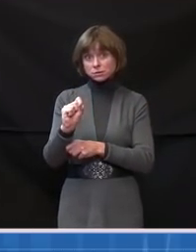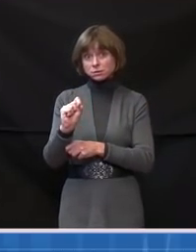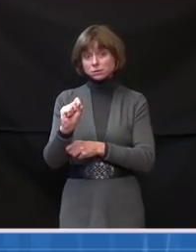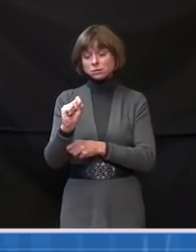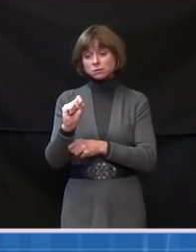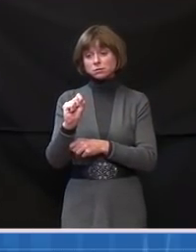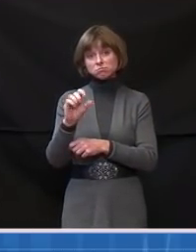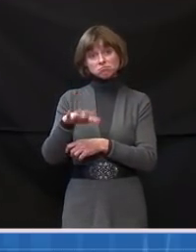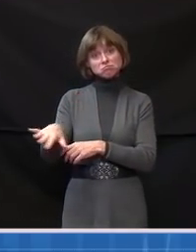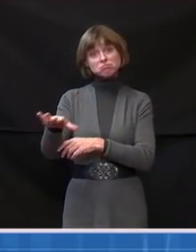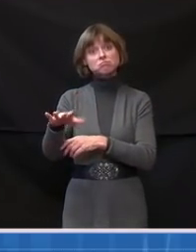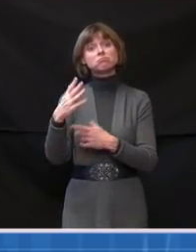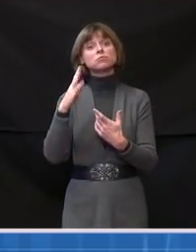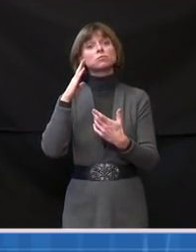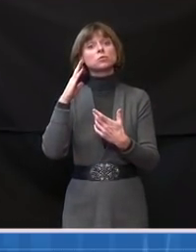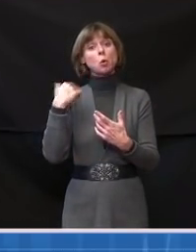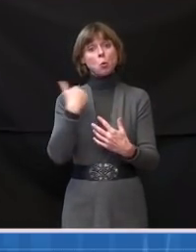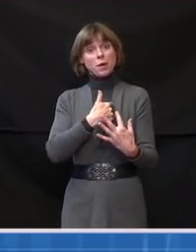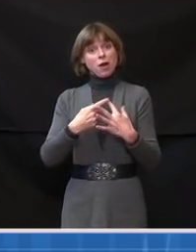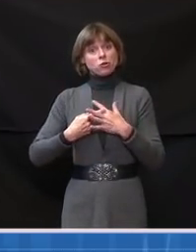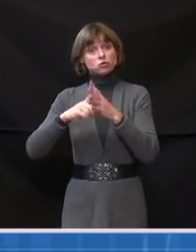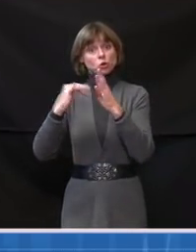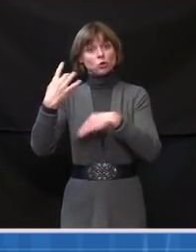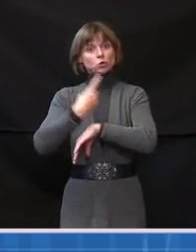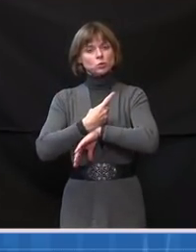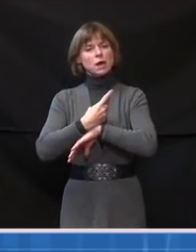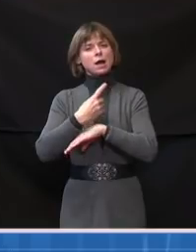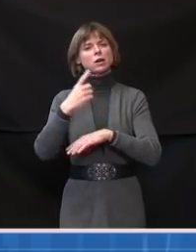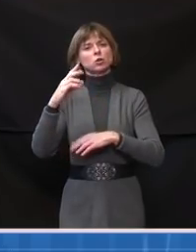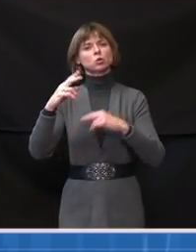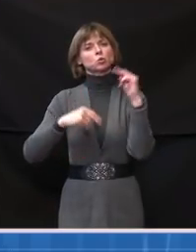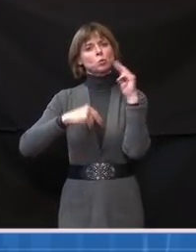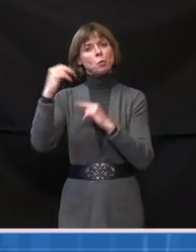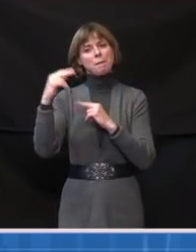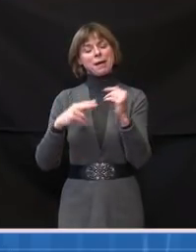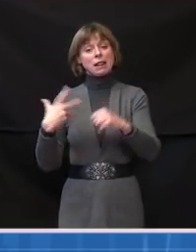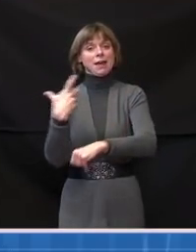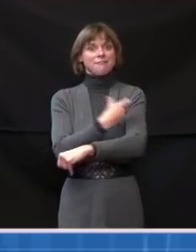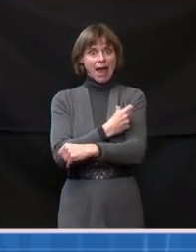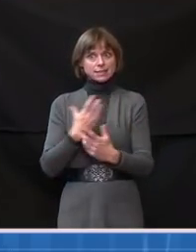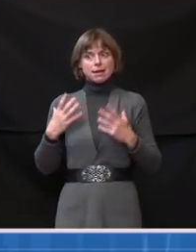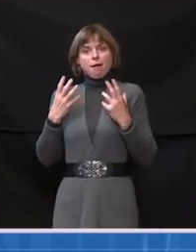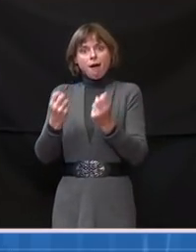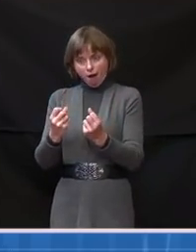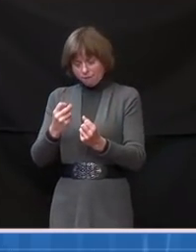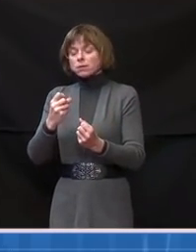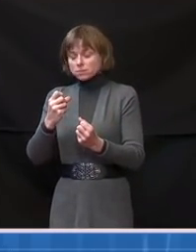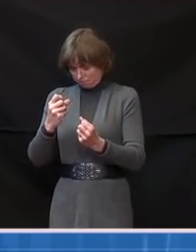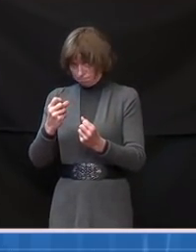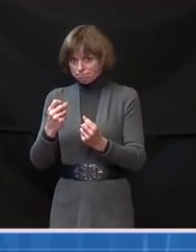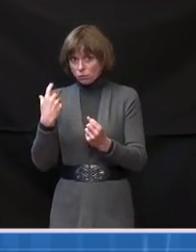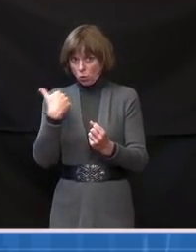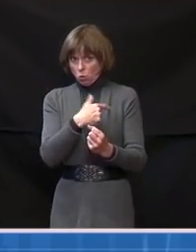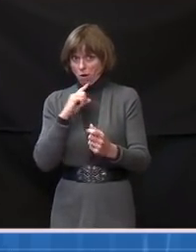and efforts to build vaccine confidence, we are providing tools to communities around the country to do this work.